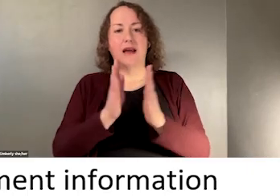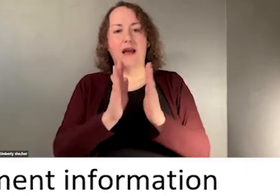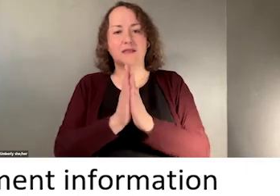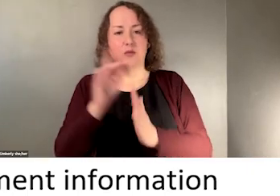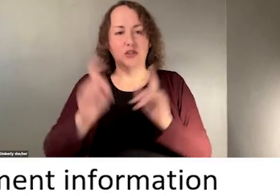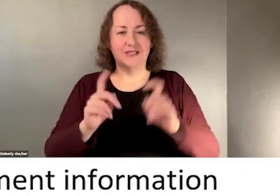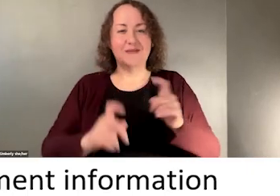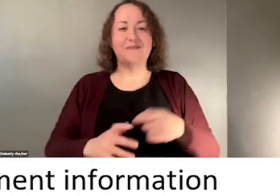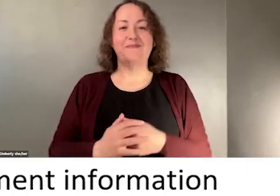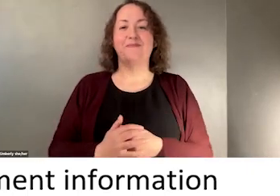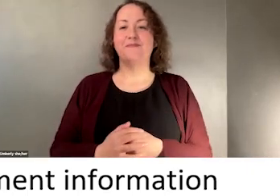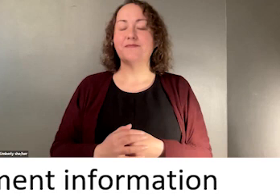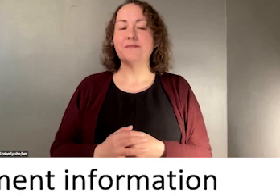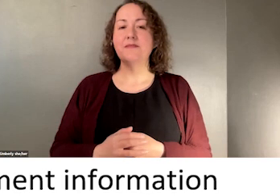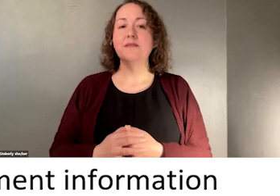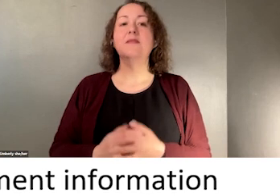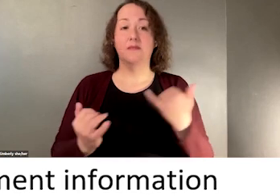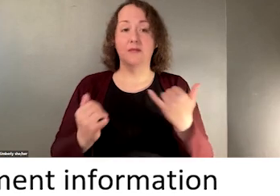All right. So we're on the information resources page.